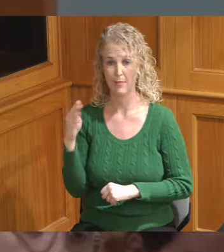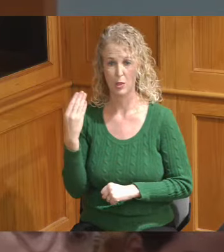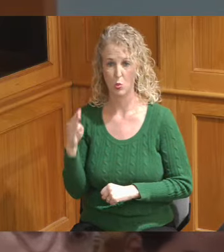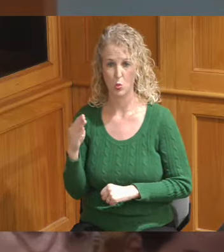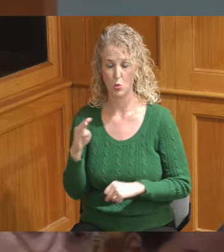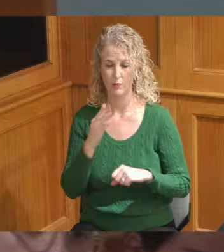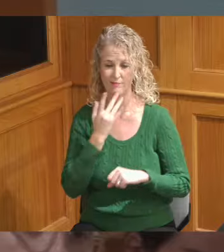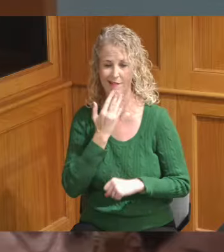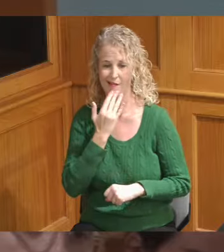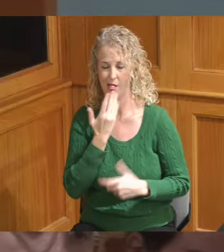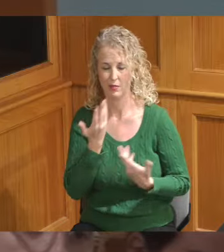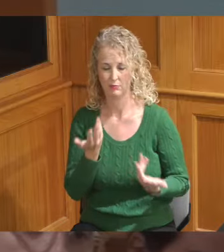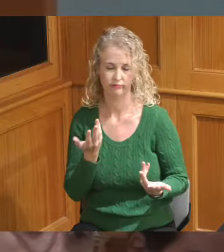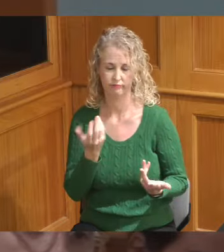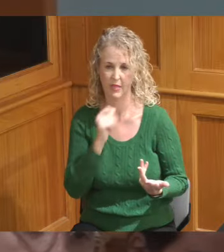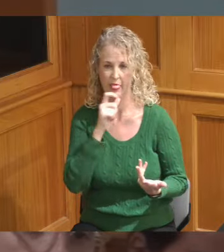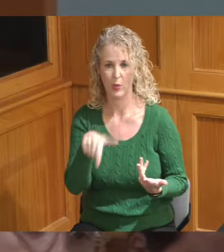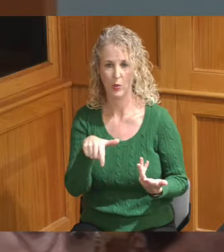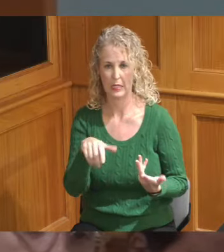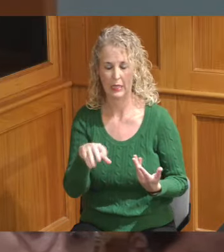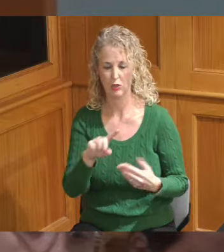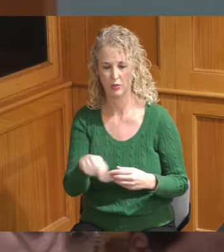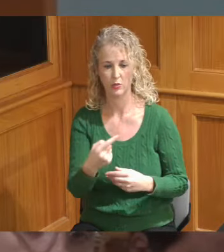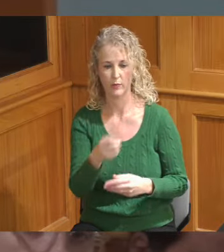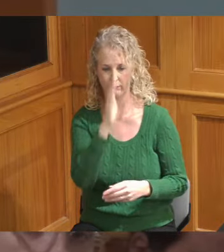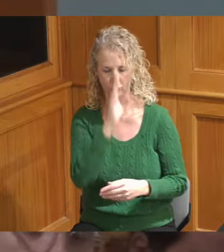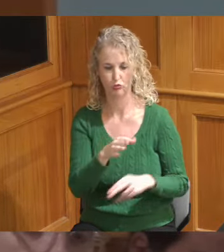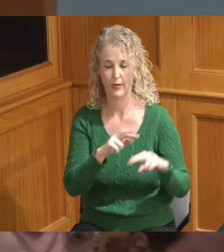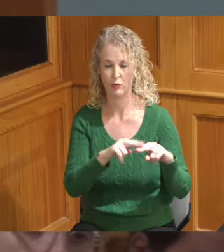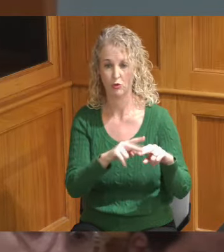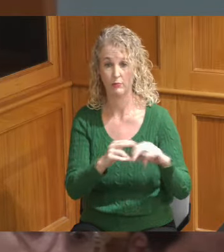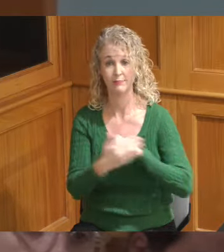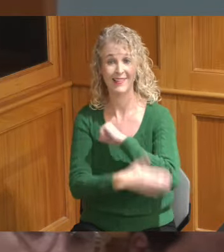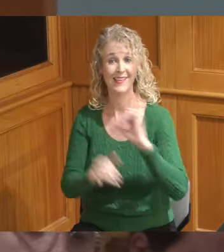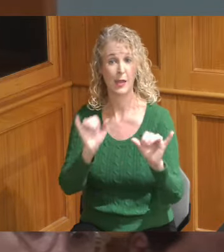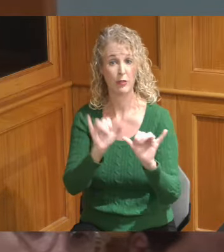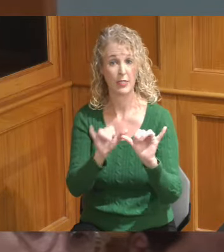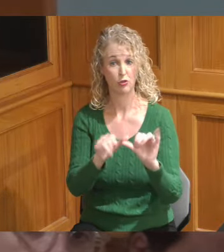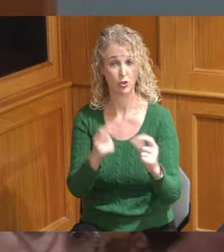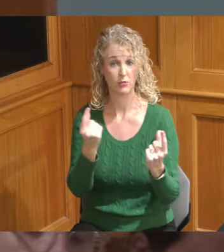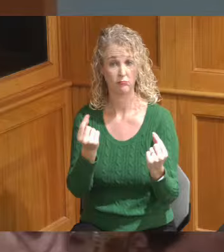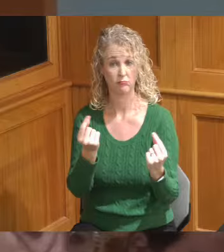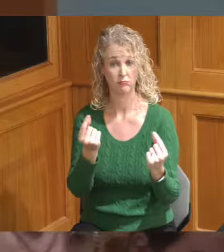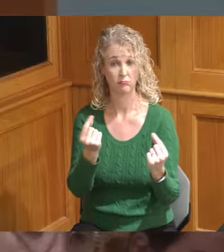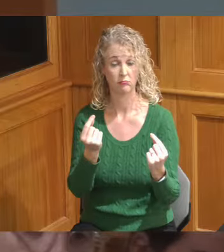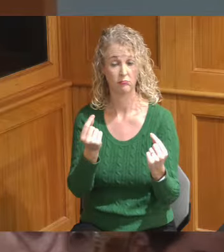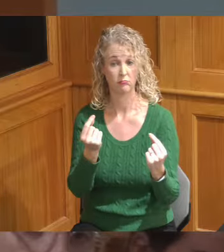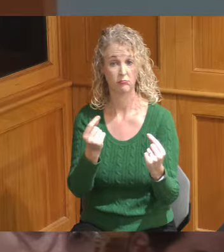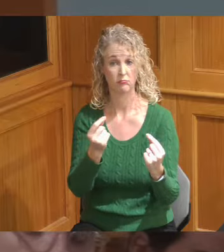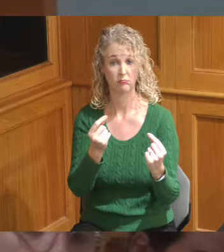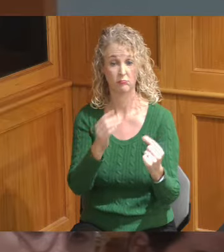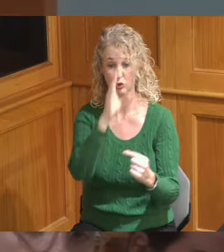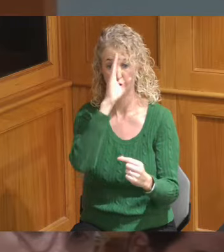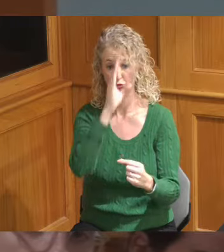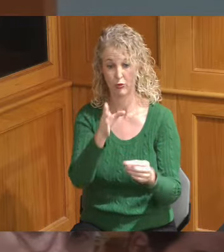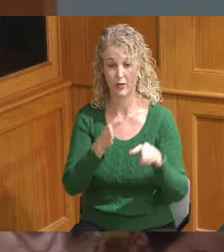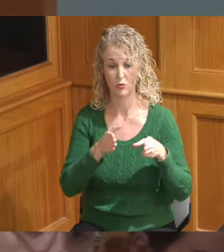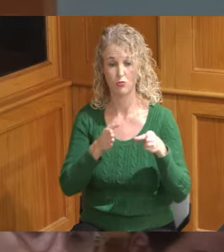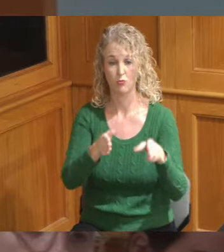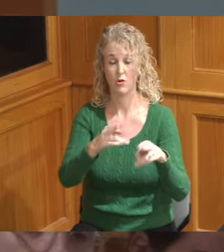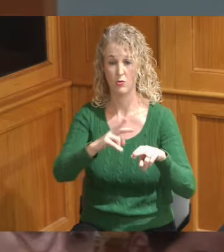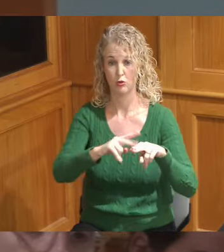non-colored salt additive. county Engineers office typically utilizes straight road salt. we have